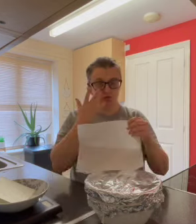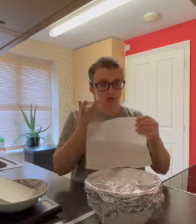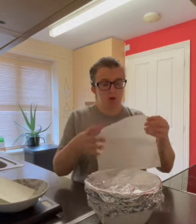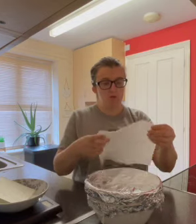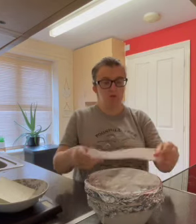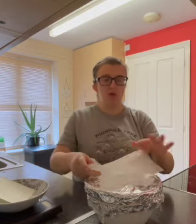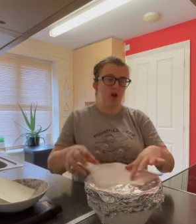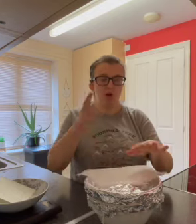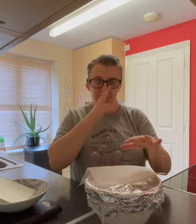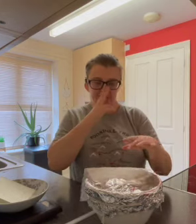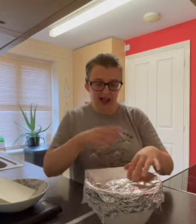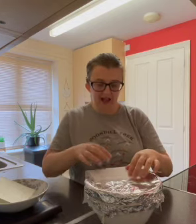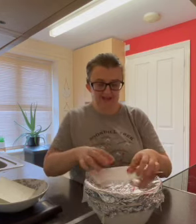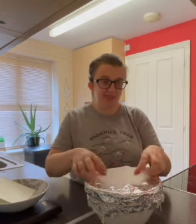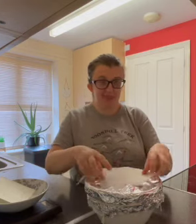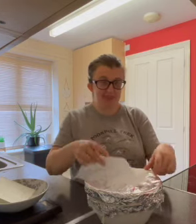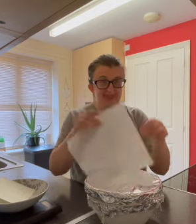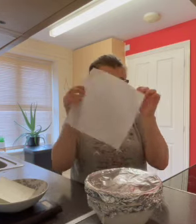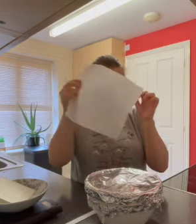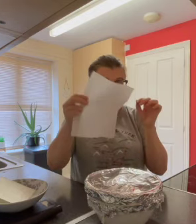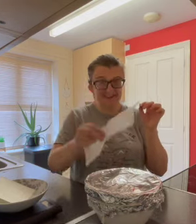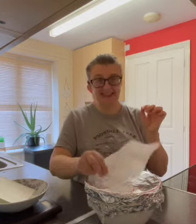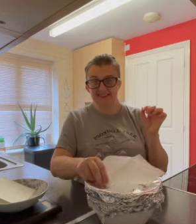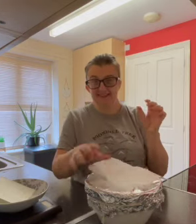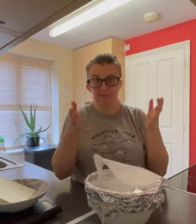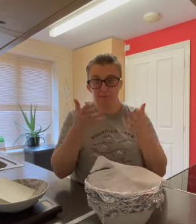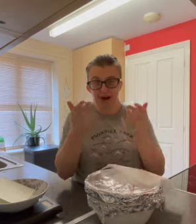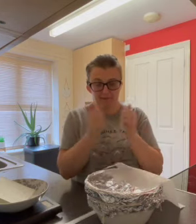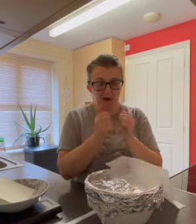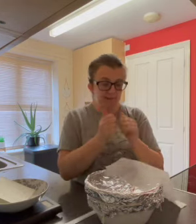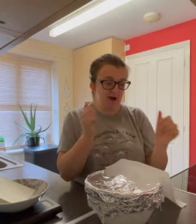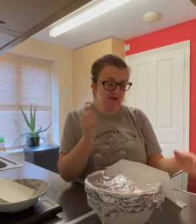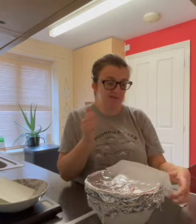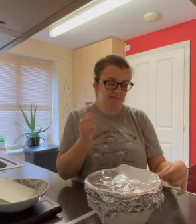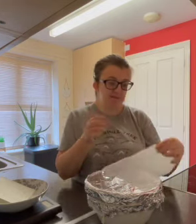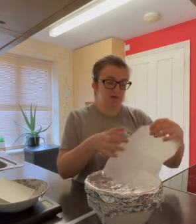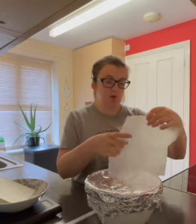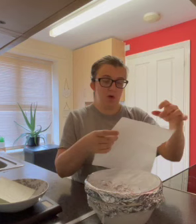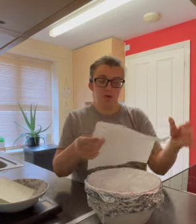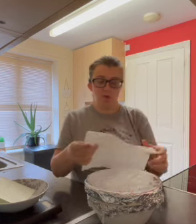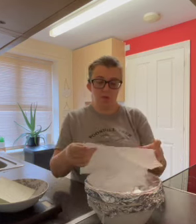I show you what I mean, let pretend this is baking paper,